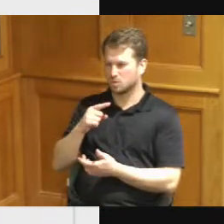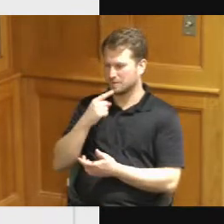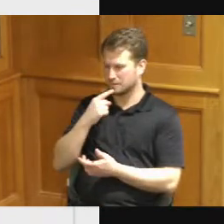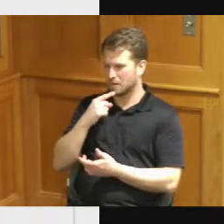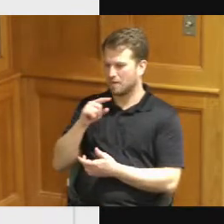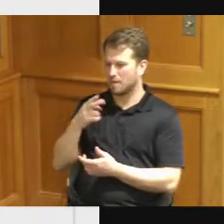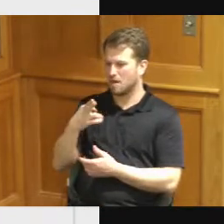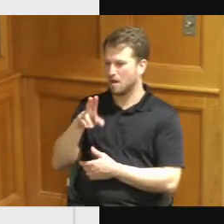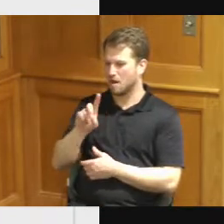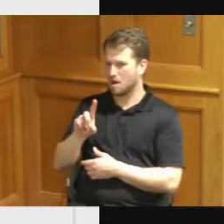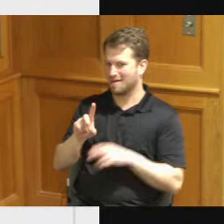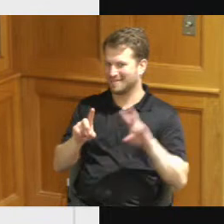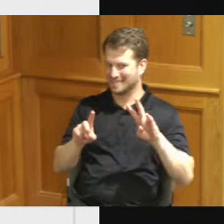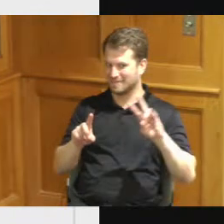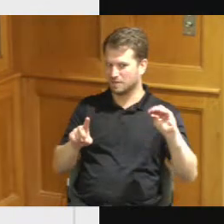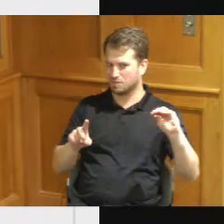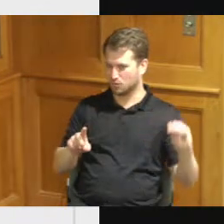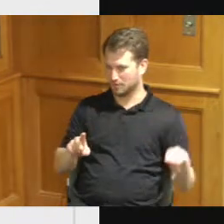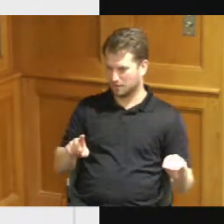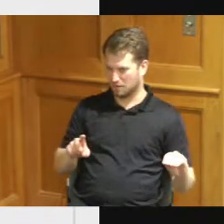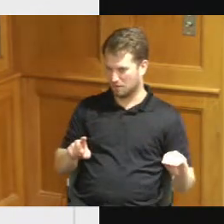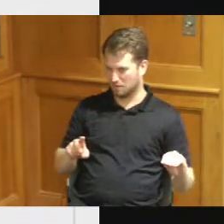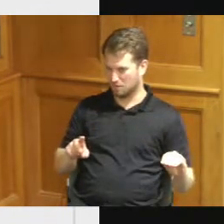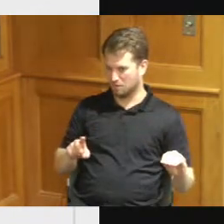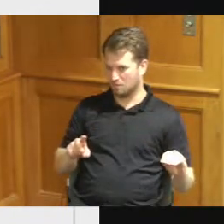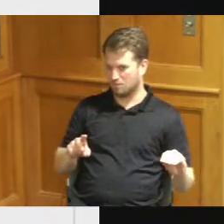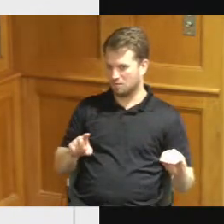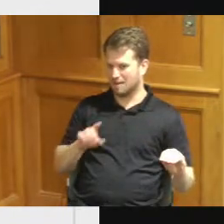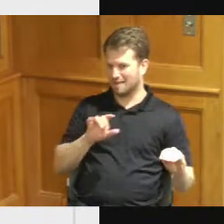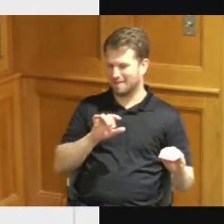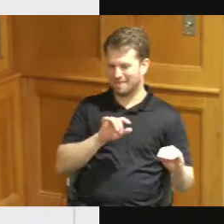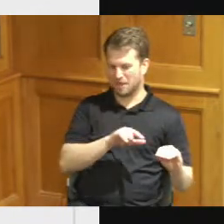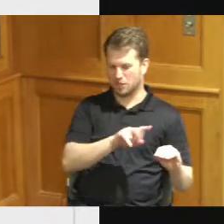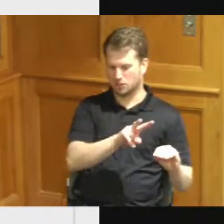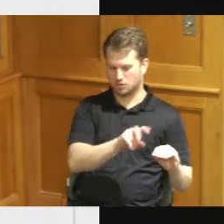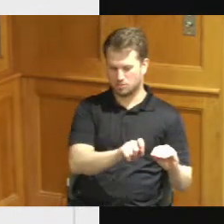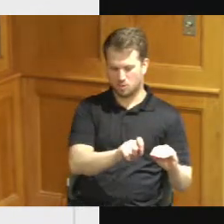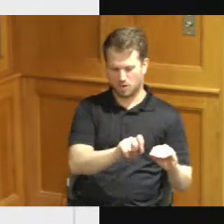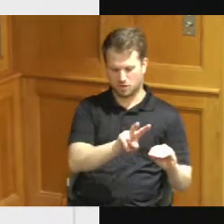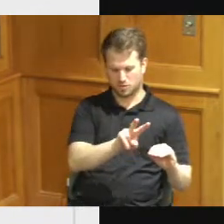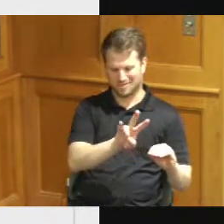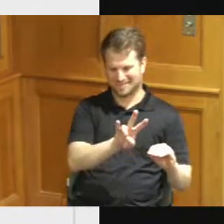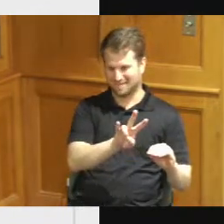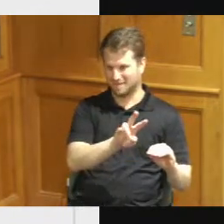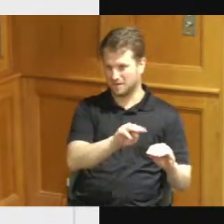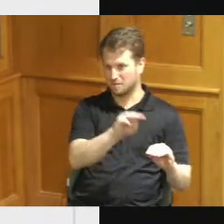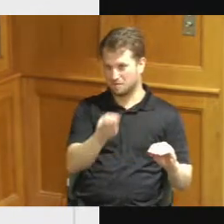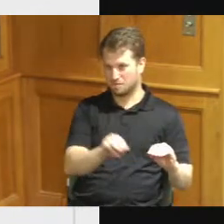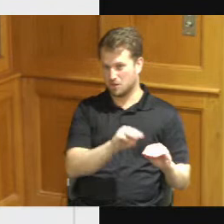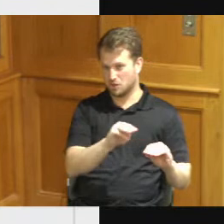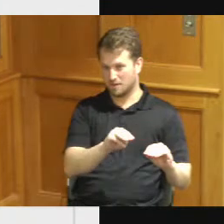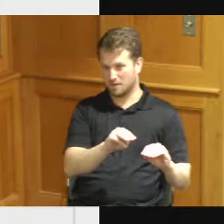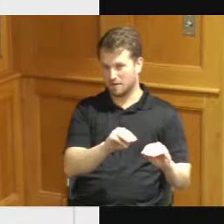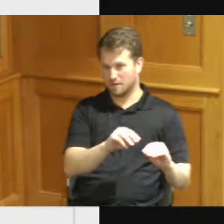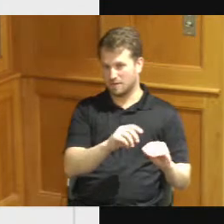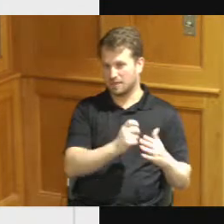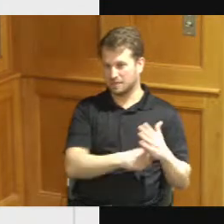is seven percent and that comes up to about 2.27 million in expense from you from the HUD Grant